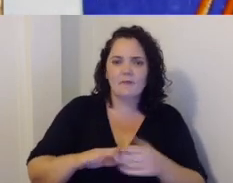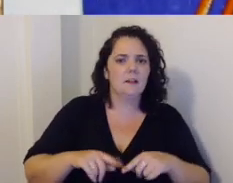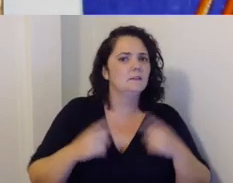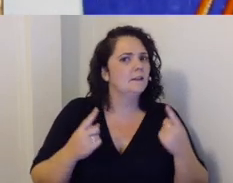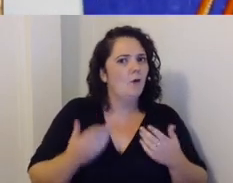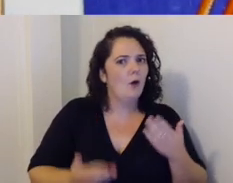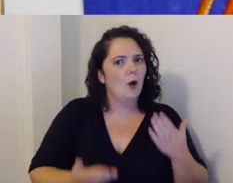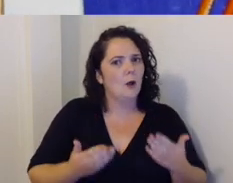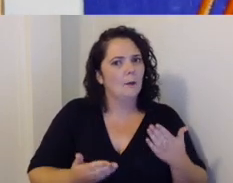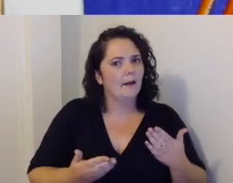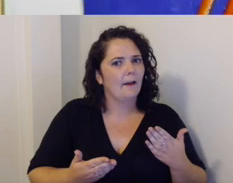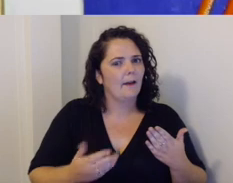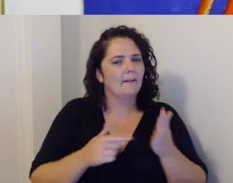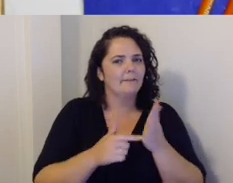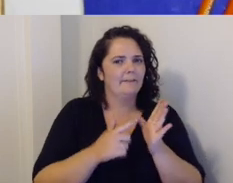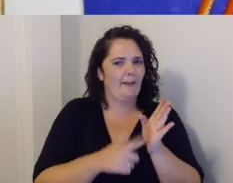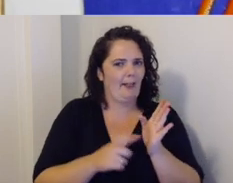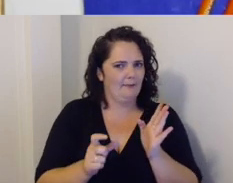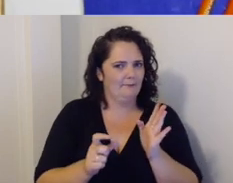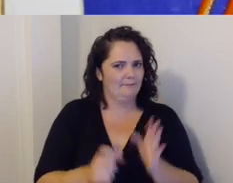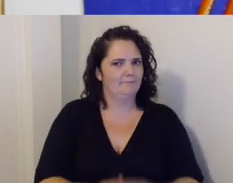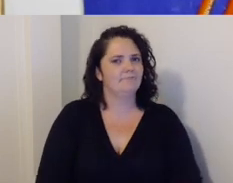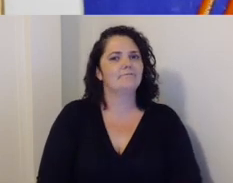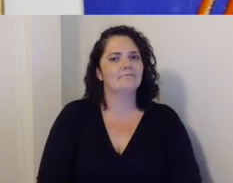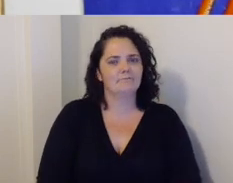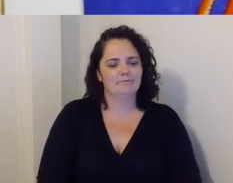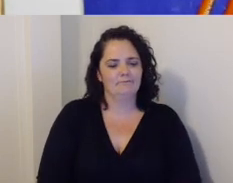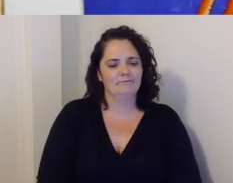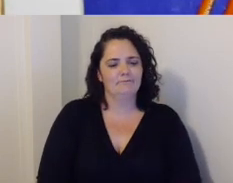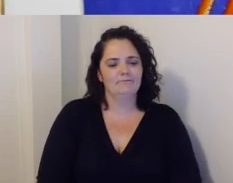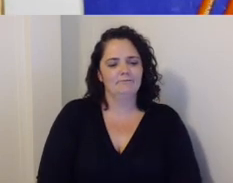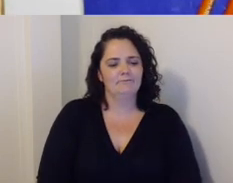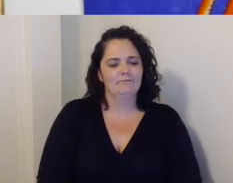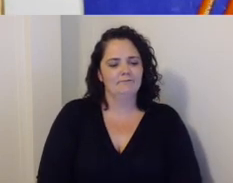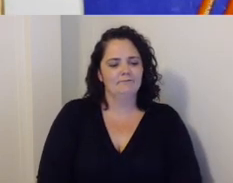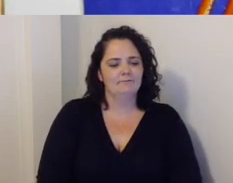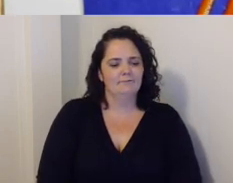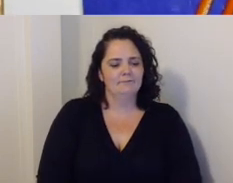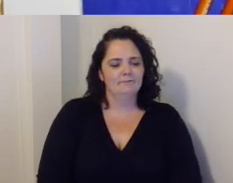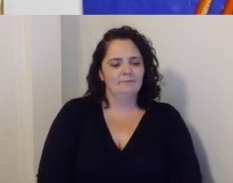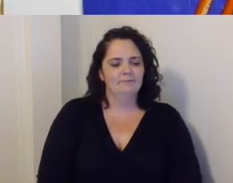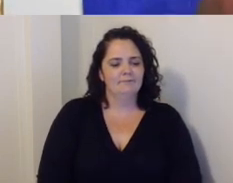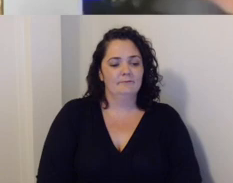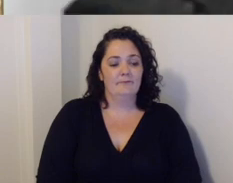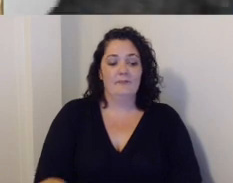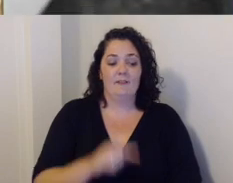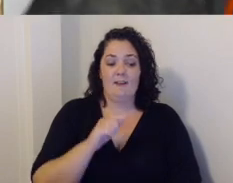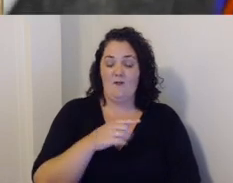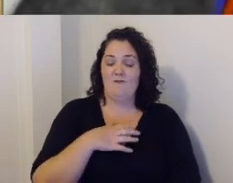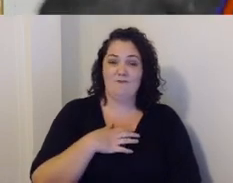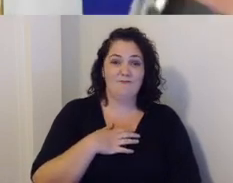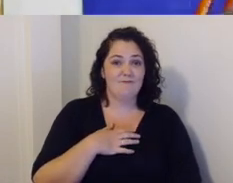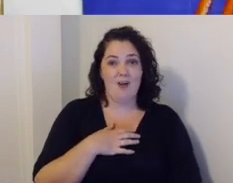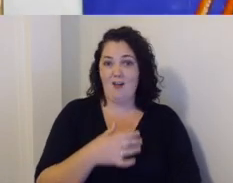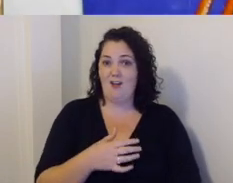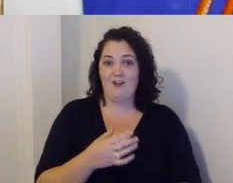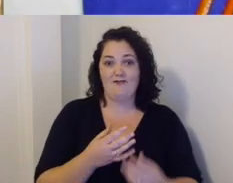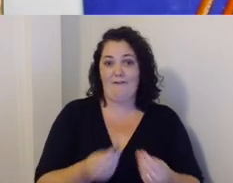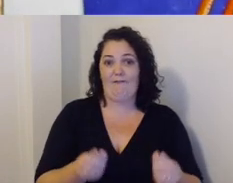to put a little talcum powder now on this corner there we go, talc talc is even finer than the chalk